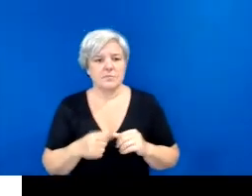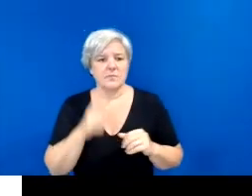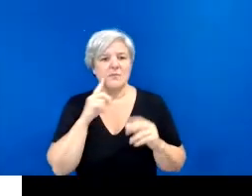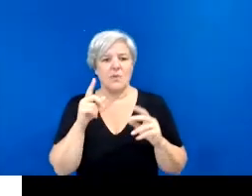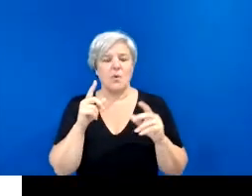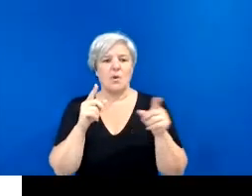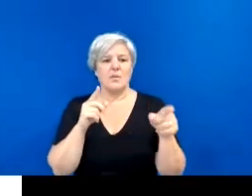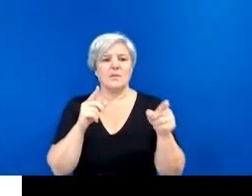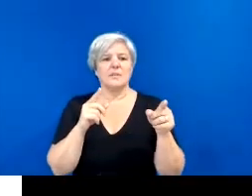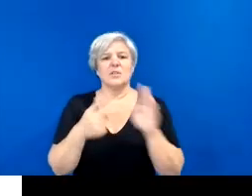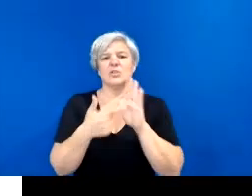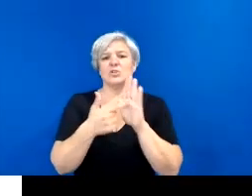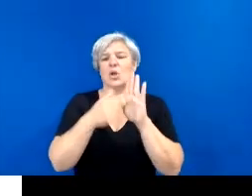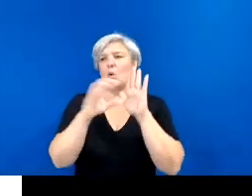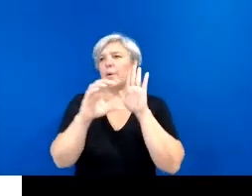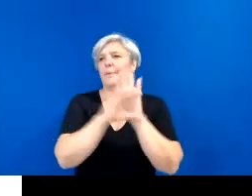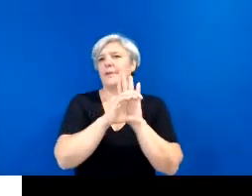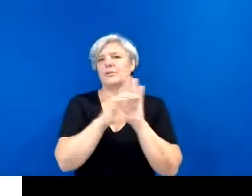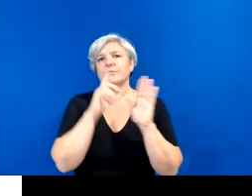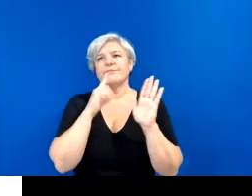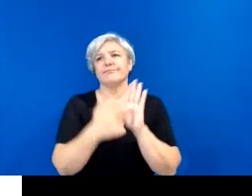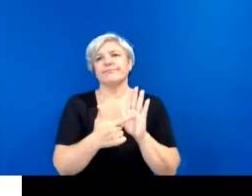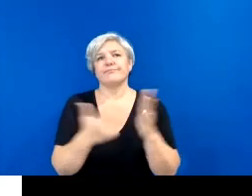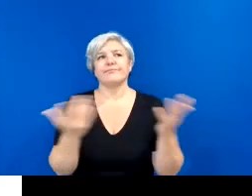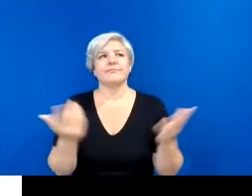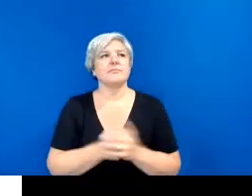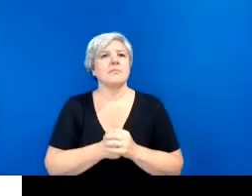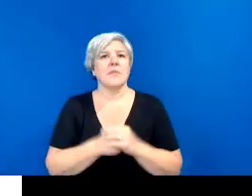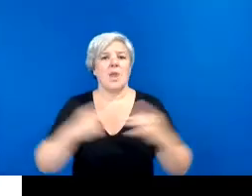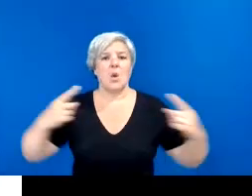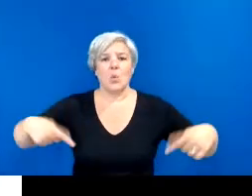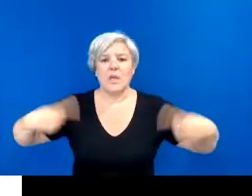you know, showing an image of a person in a wheelchair eating candy